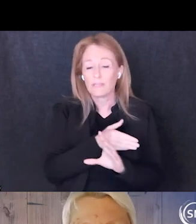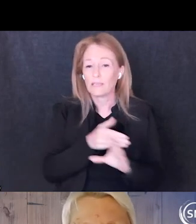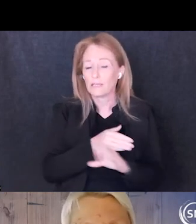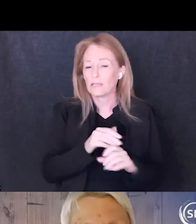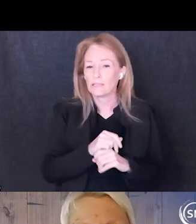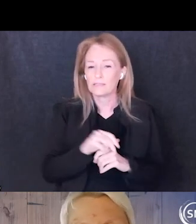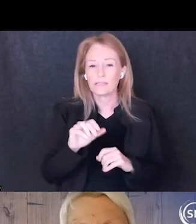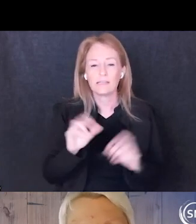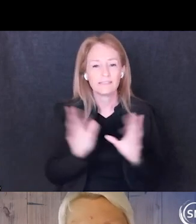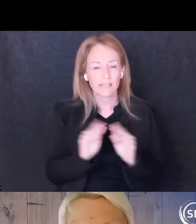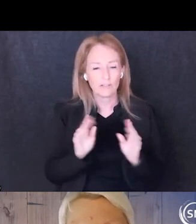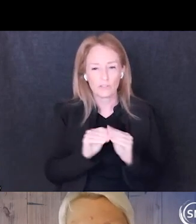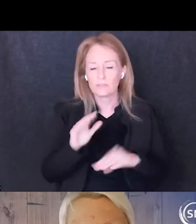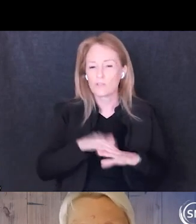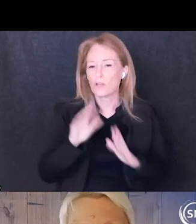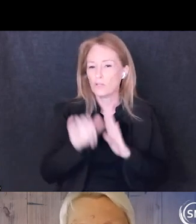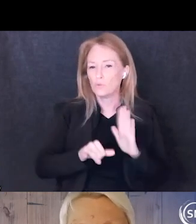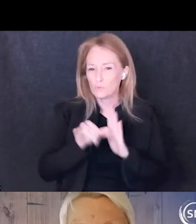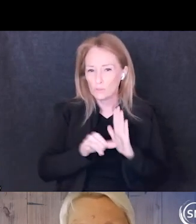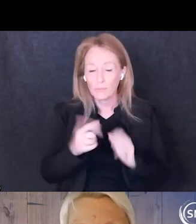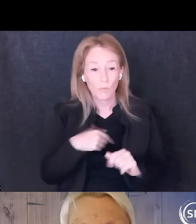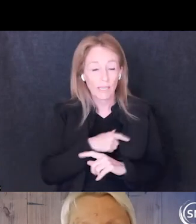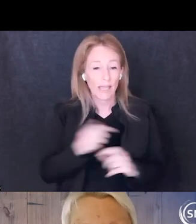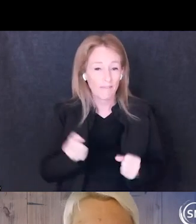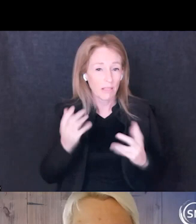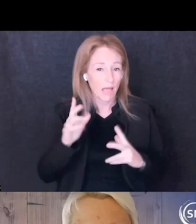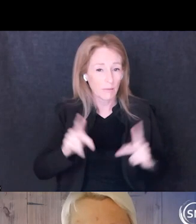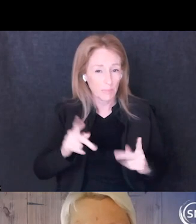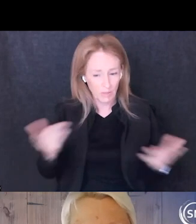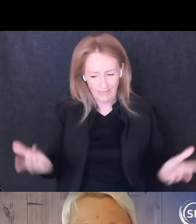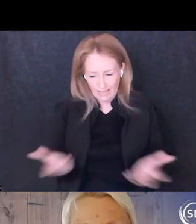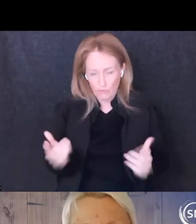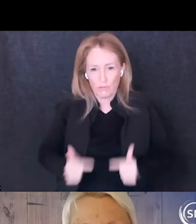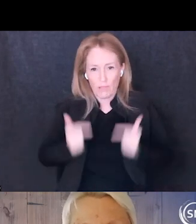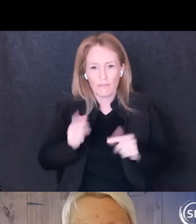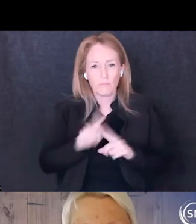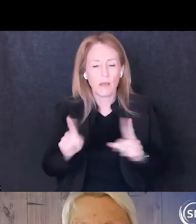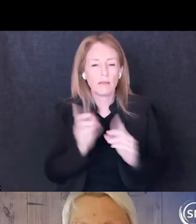WE HAVE MANY PEOPLE JOINING LIVE, BUT MORE ON YOUTUBE.